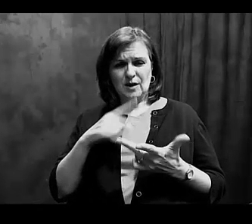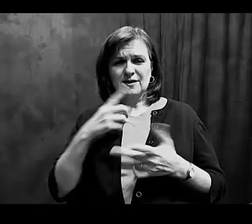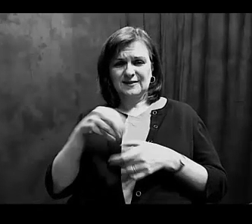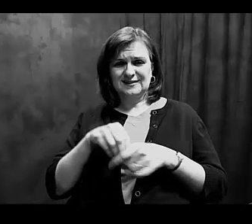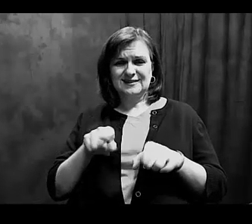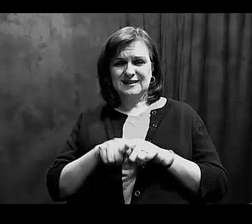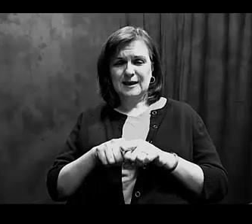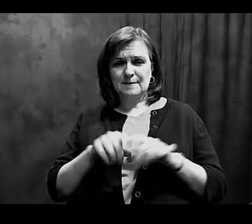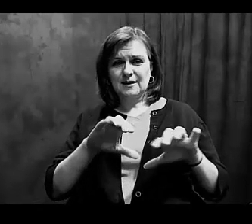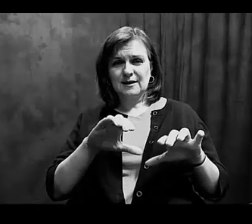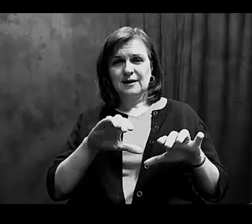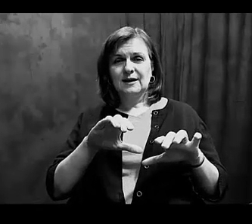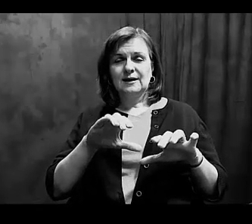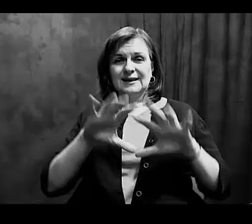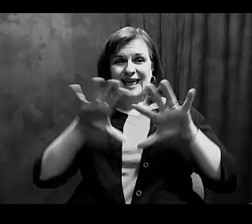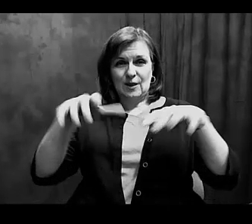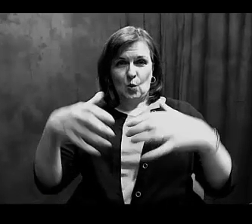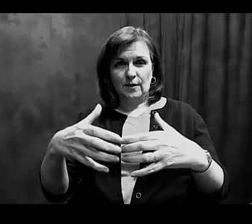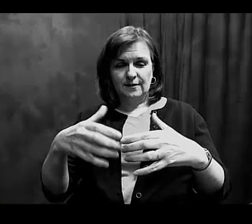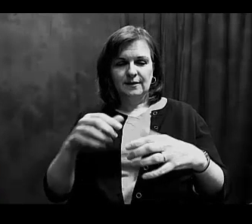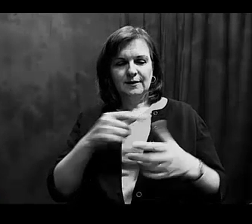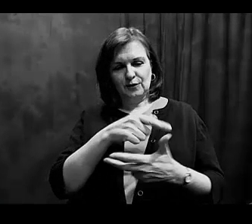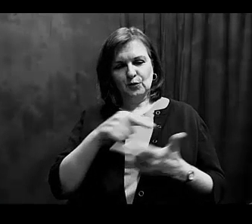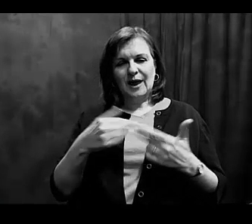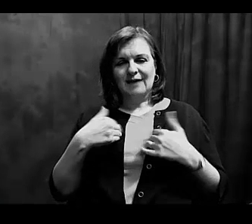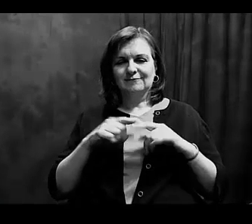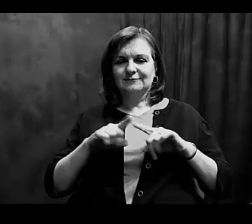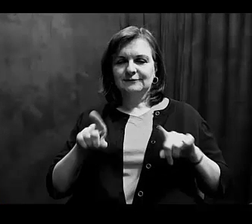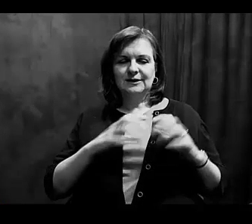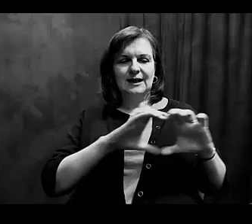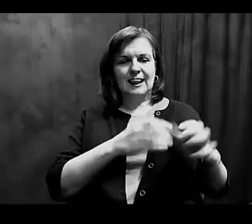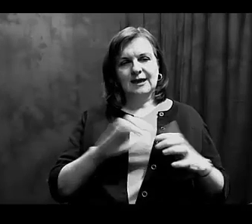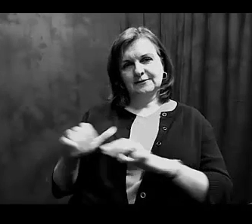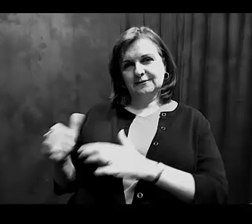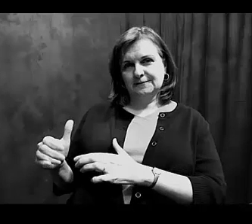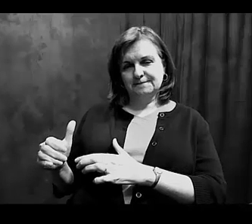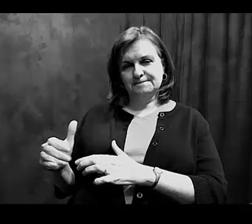different classes so that's what we're going to focus on